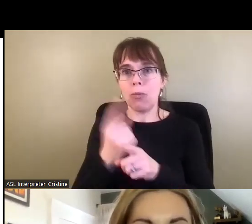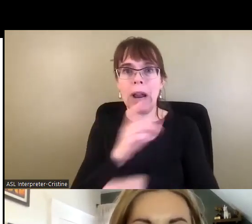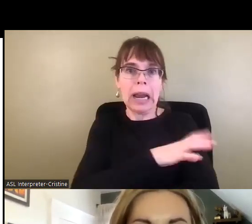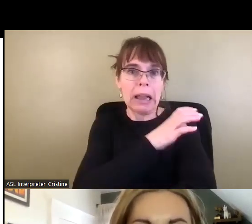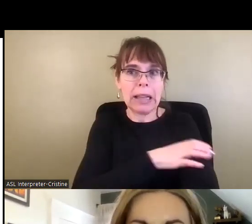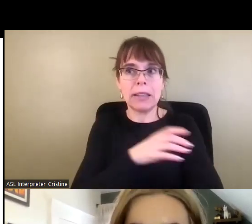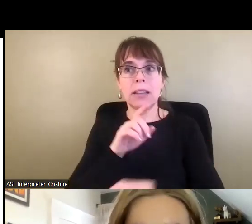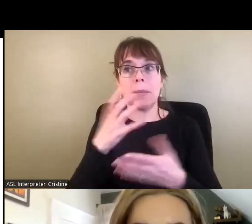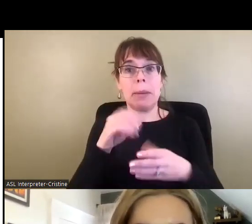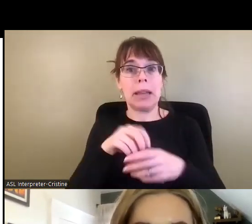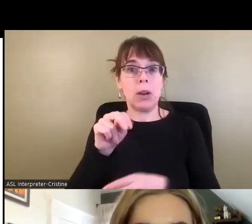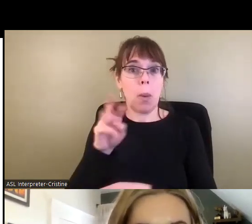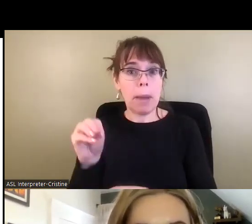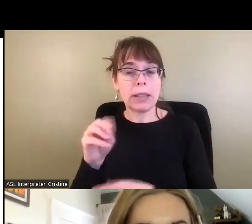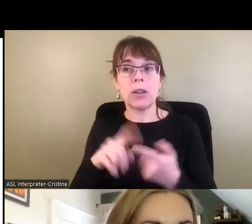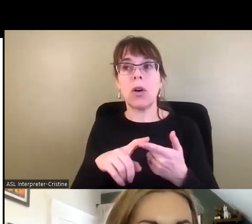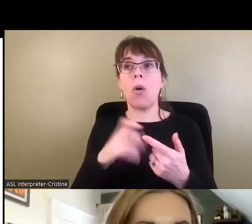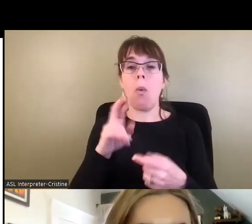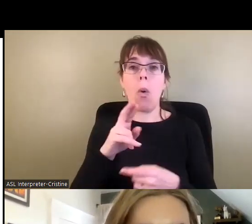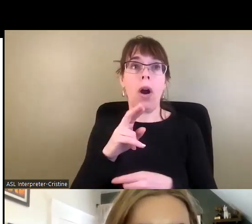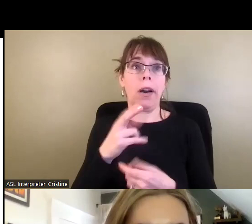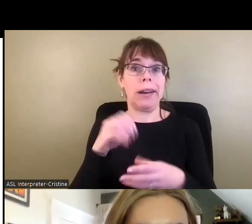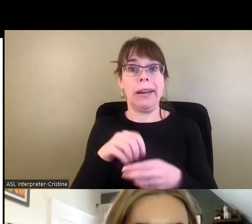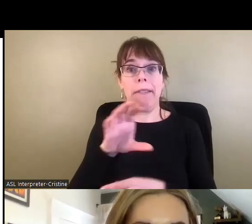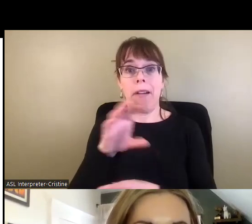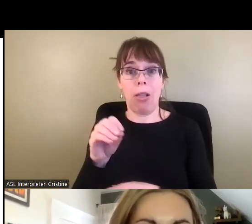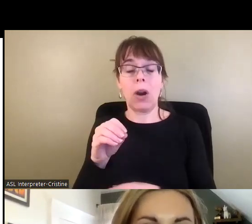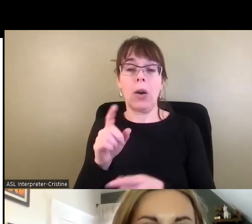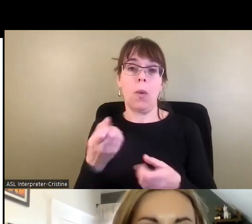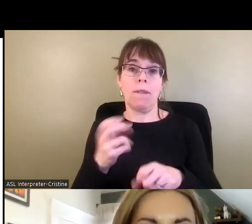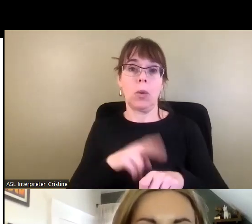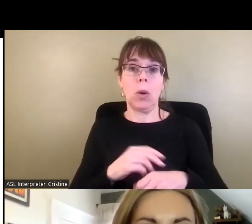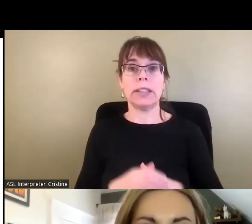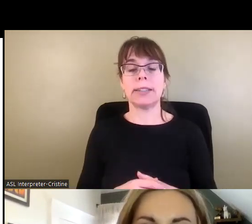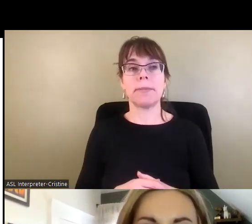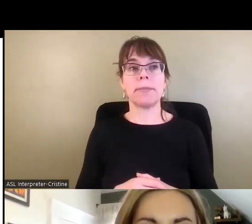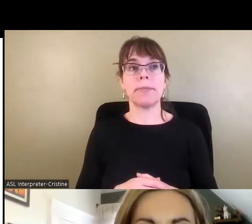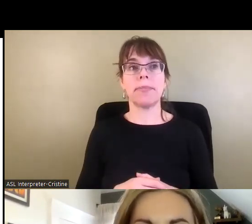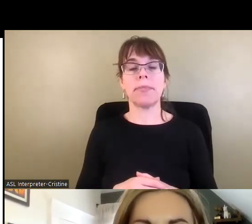and of course, clinics across our lovely state of Colorado as well. As I said, yeah, we don't have